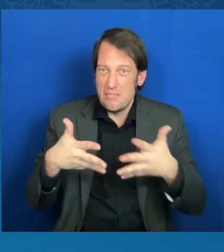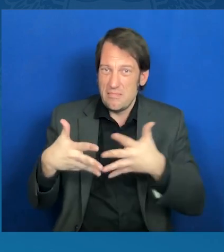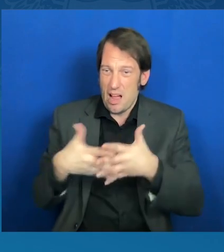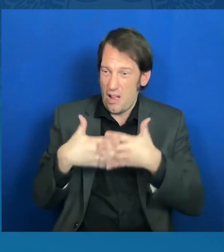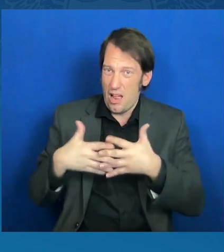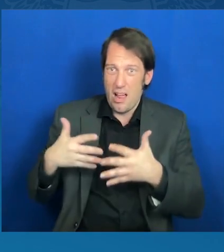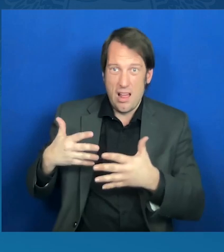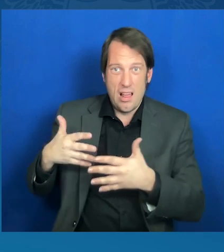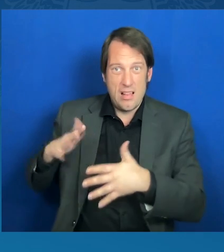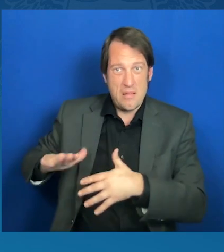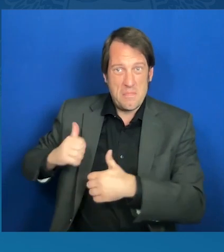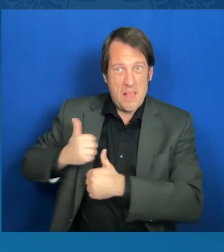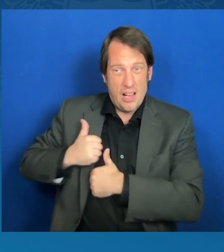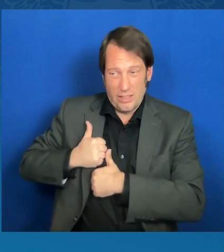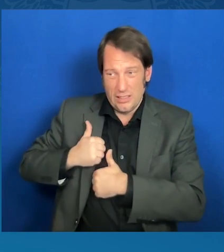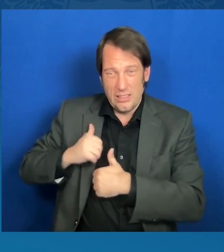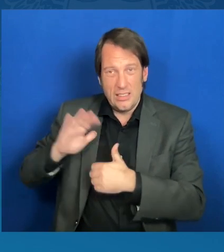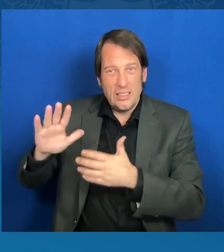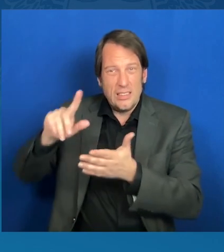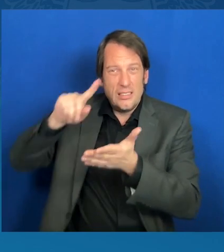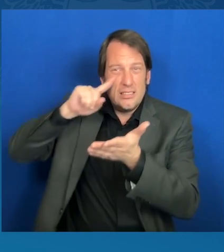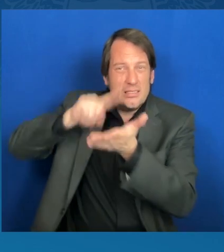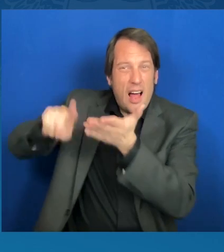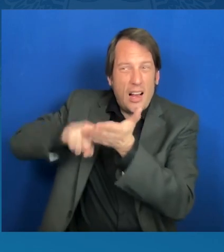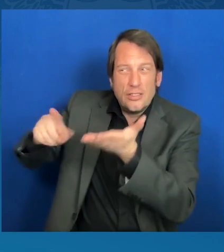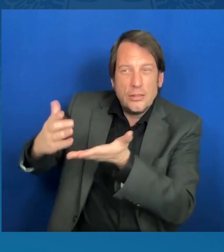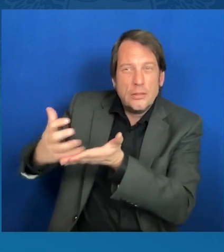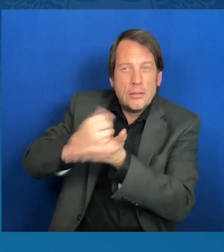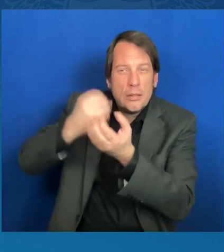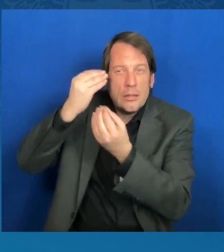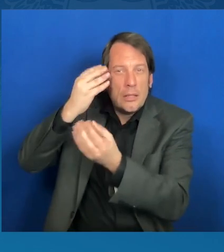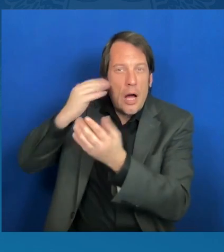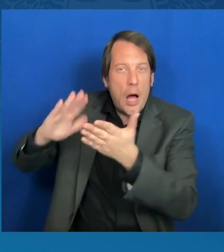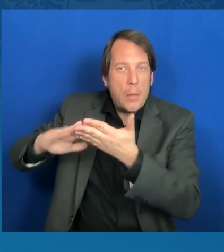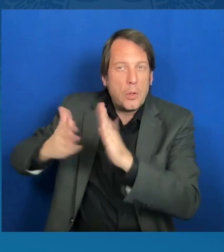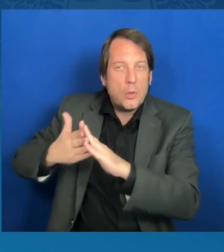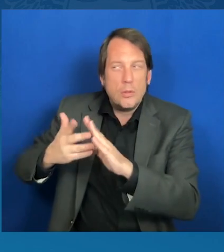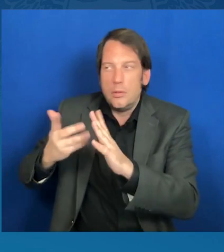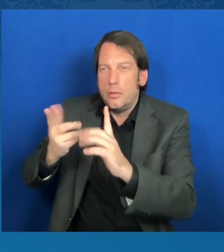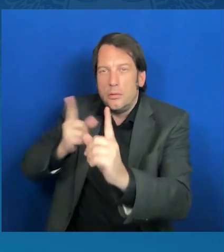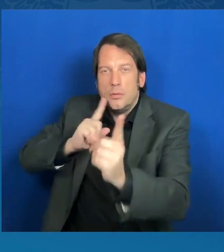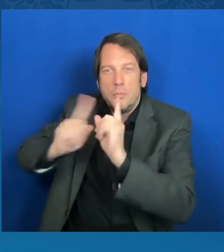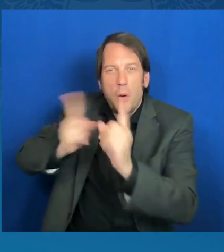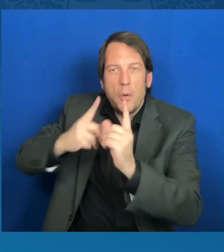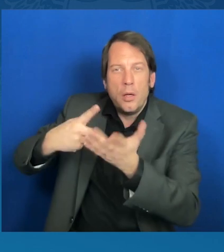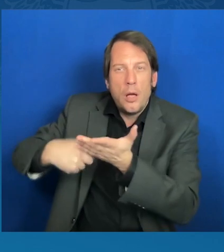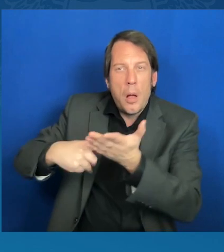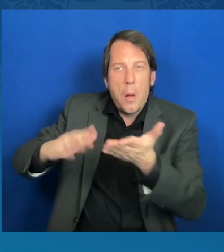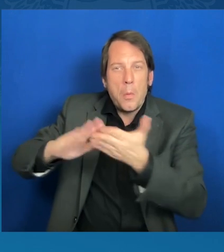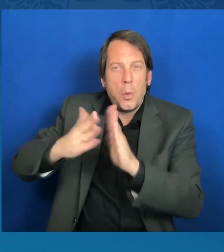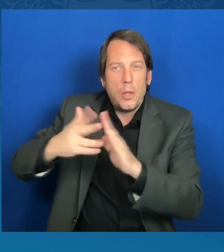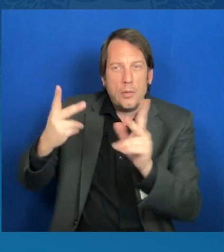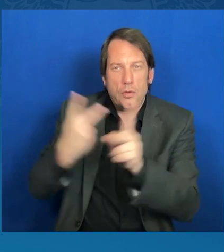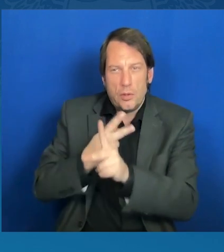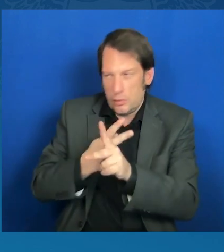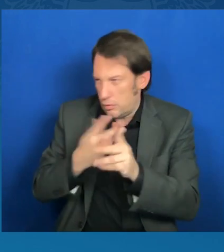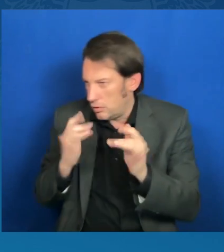and diplomatic community would figure out and know: How many people were dead? How many are Americans?